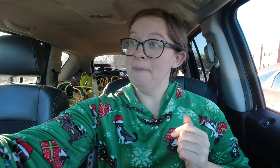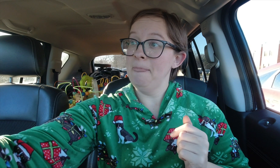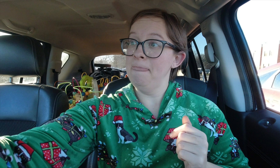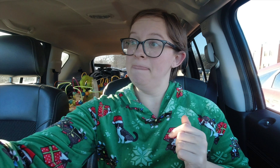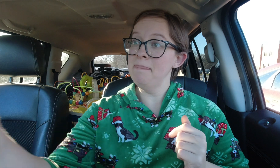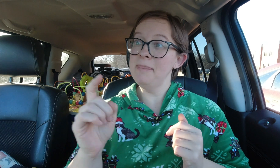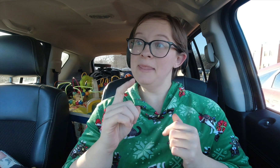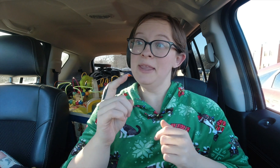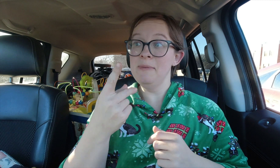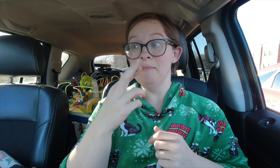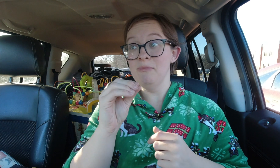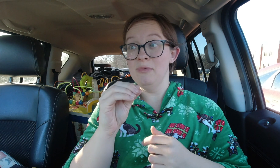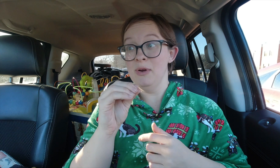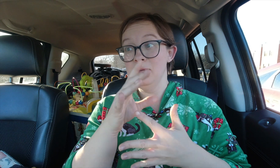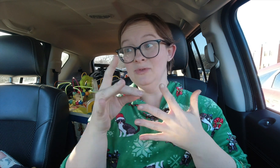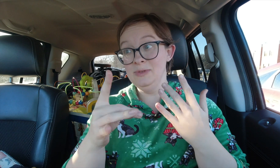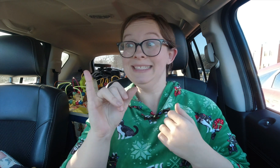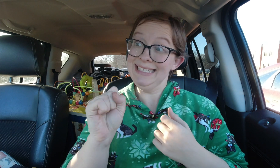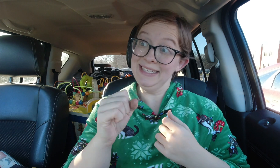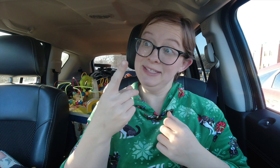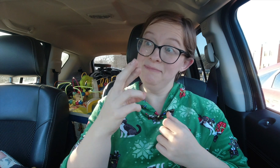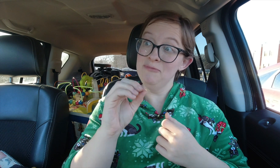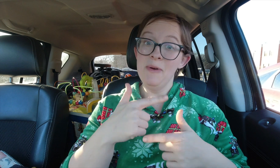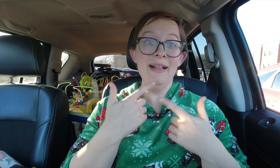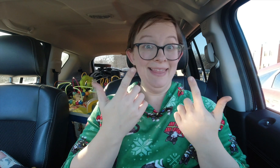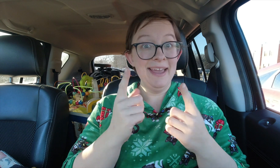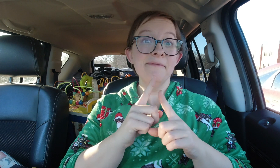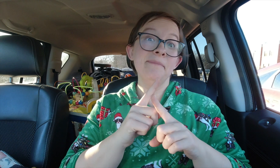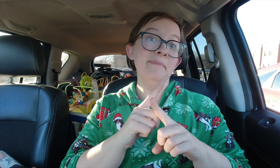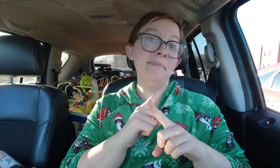let me see here, "pro-choice is pro-life",